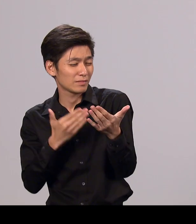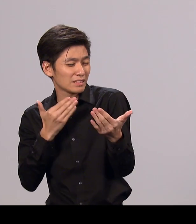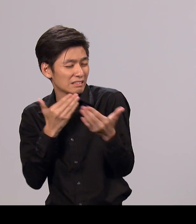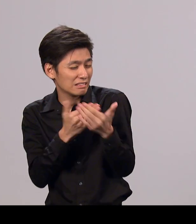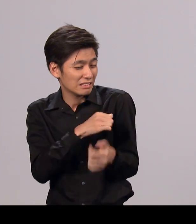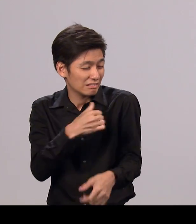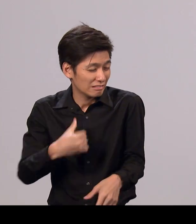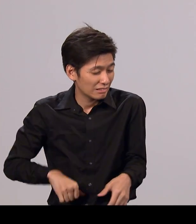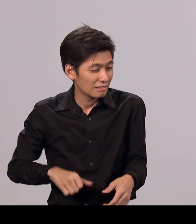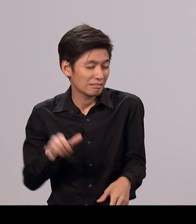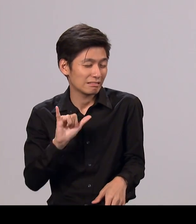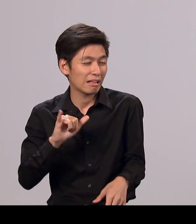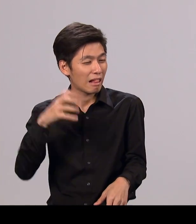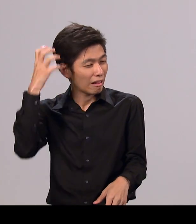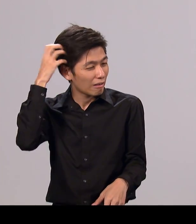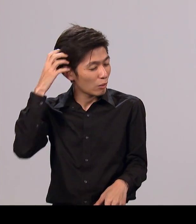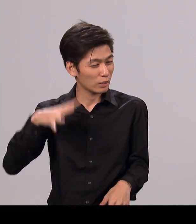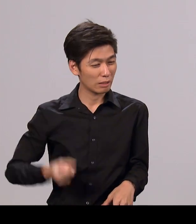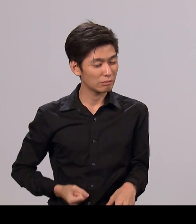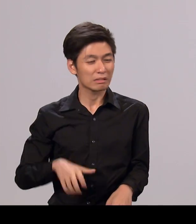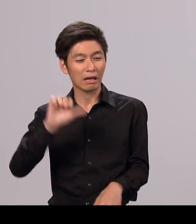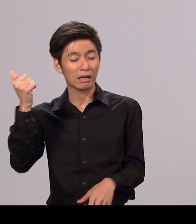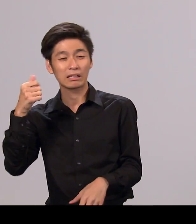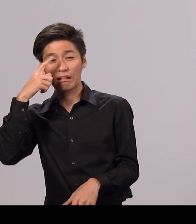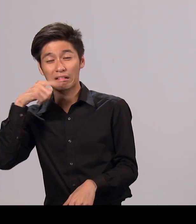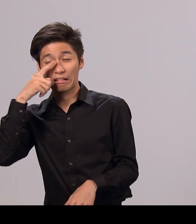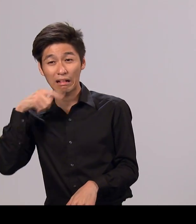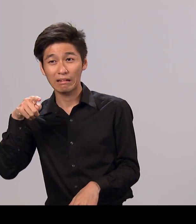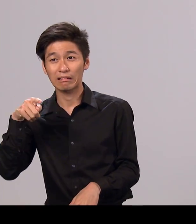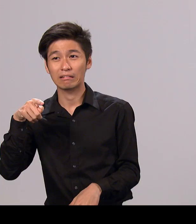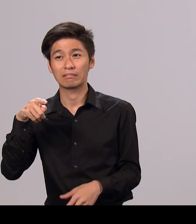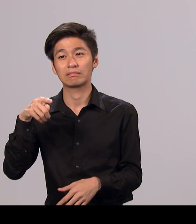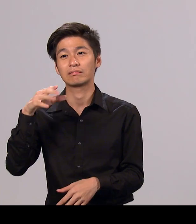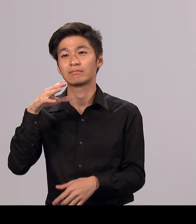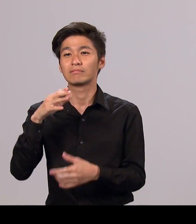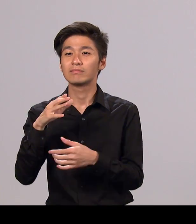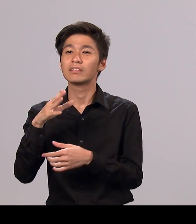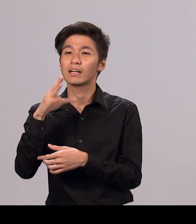Others, like Philippines and Thailand, are treaty allies of the United States.